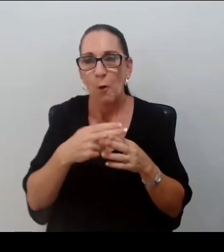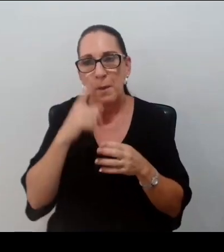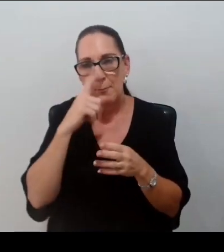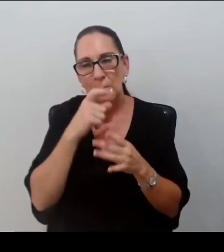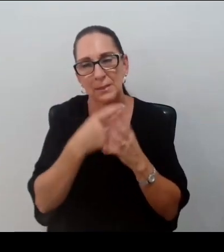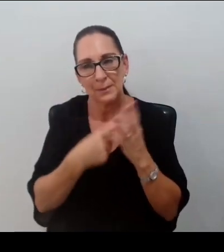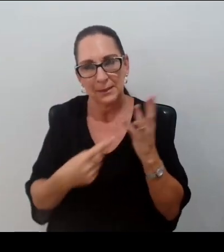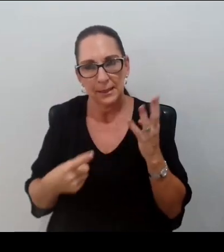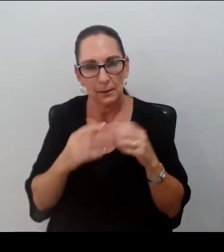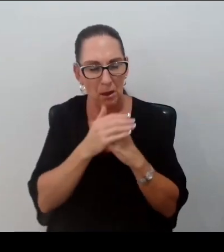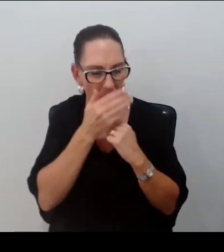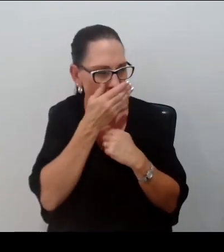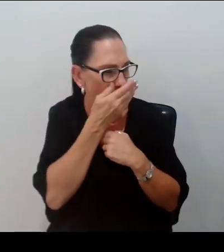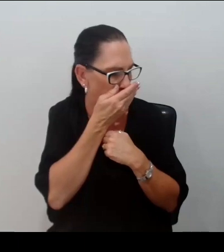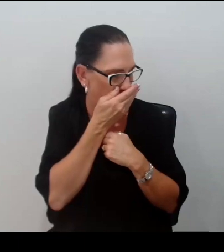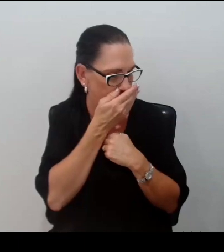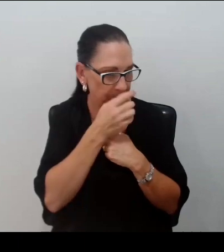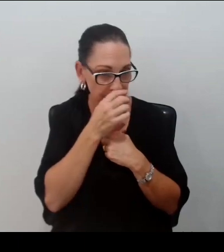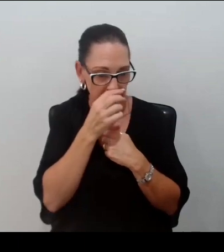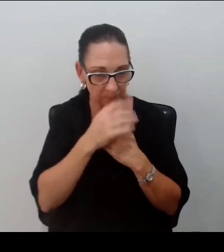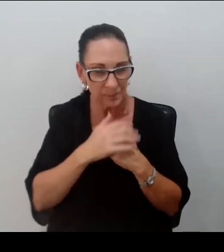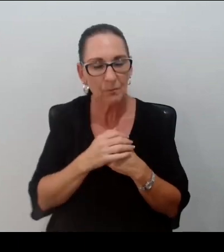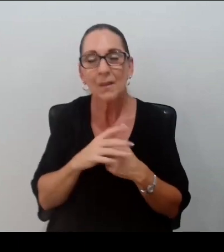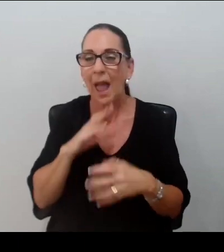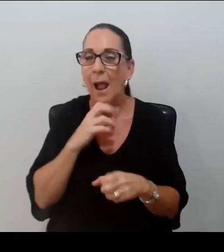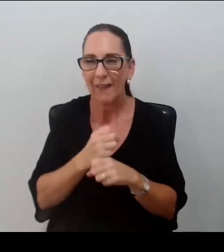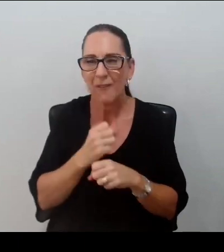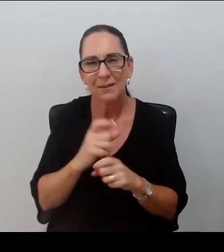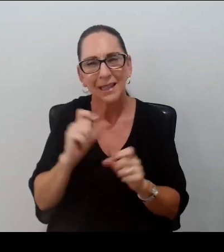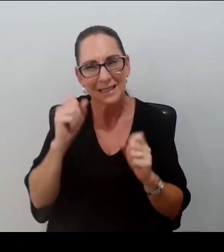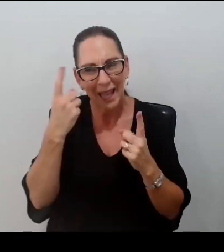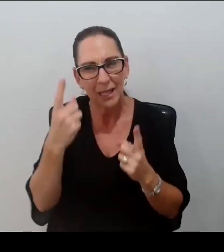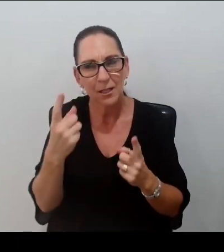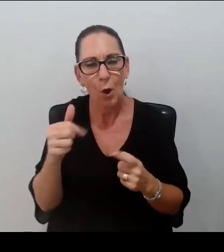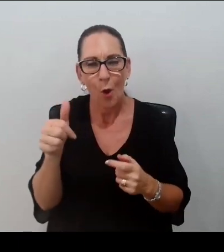The Government understands and recognises that reform is much needed to reduce and